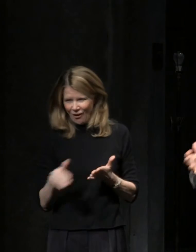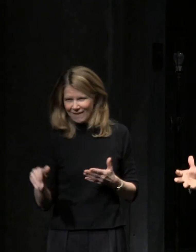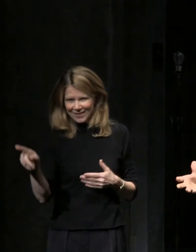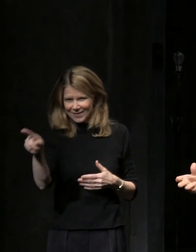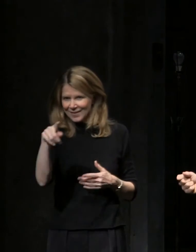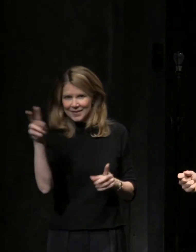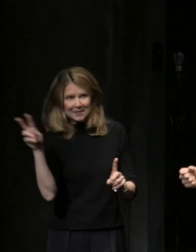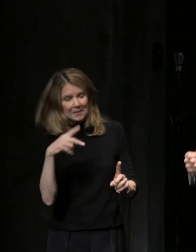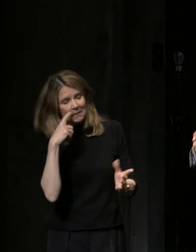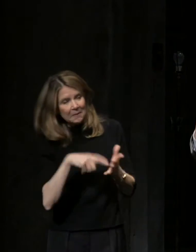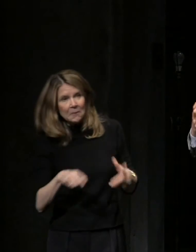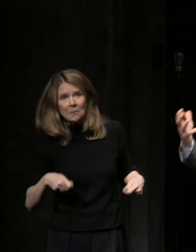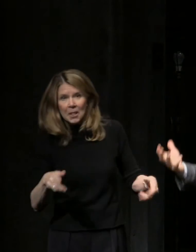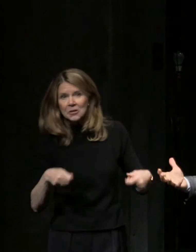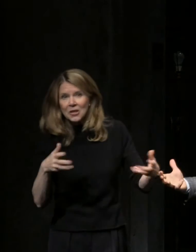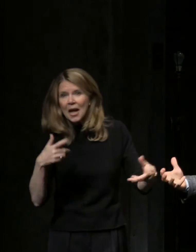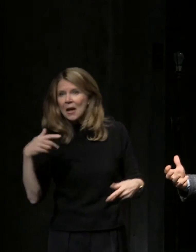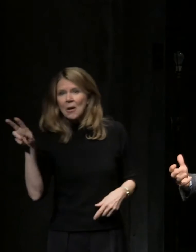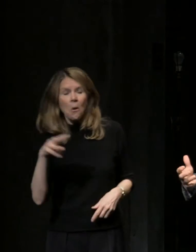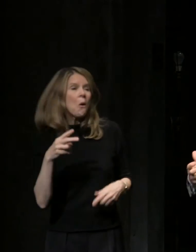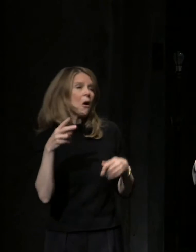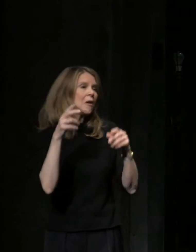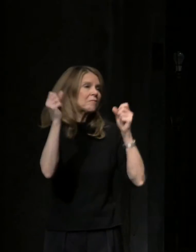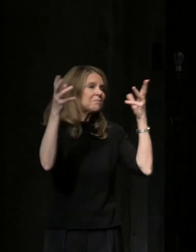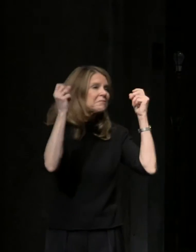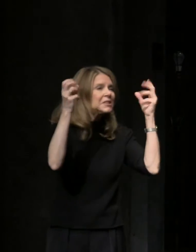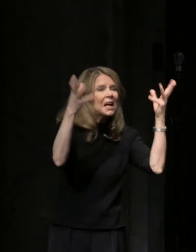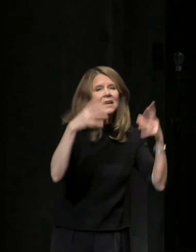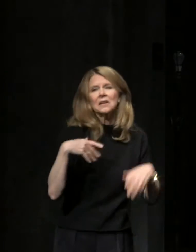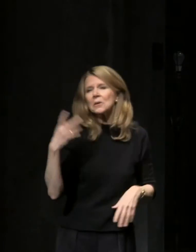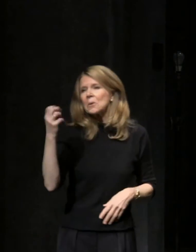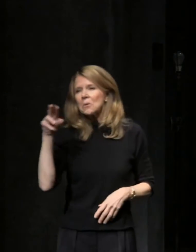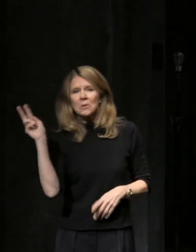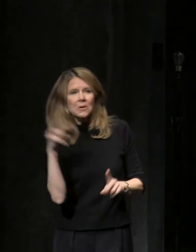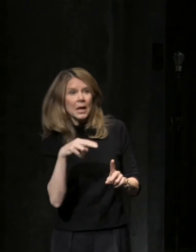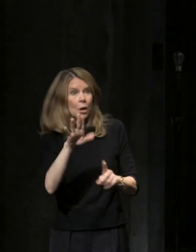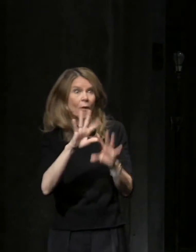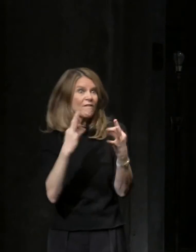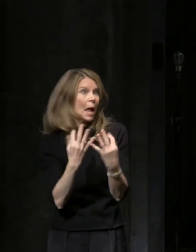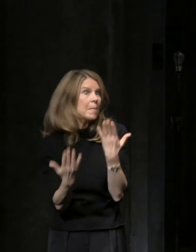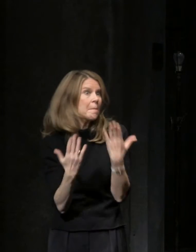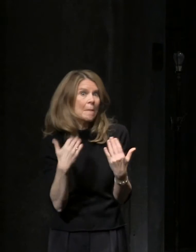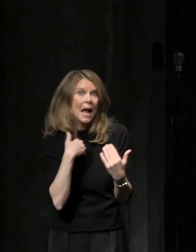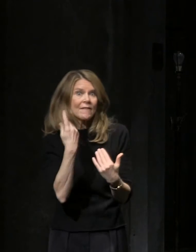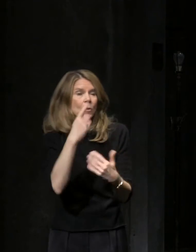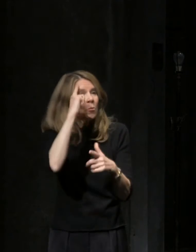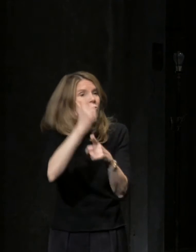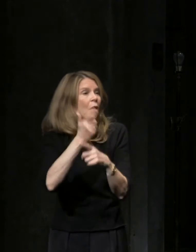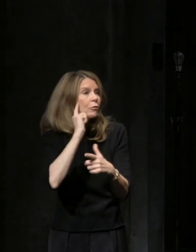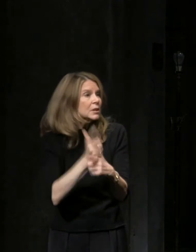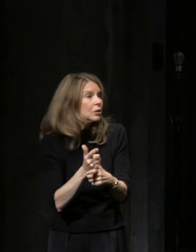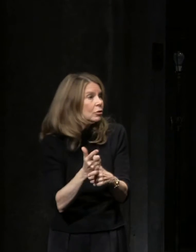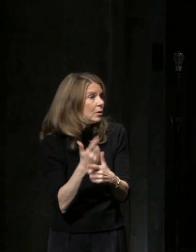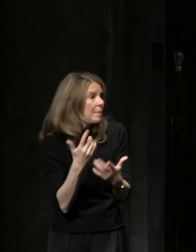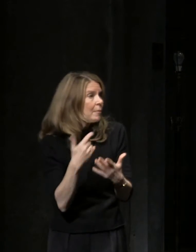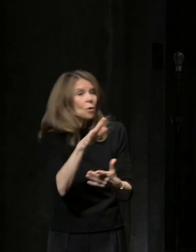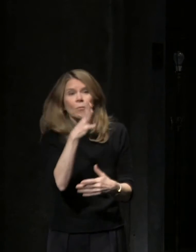in a wheelchair or someone signing, or someone in your own family - your brother, your sister,